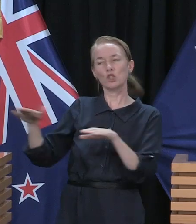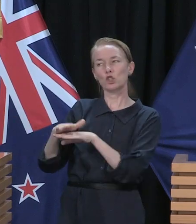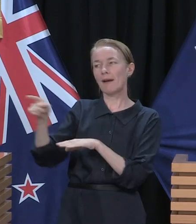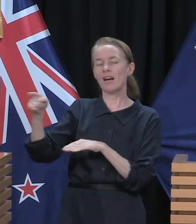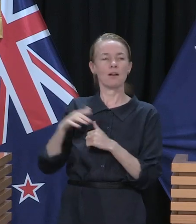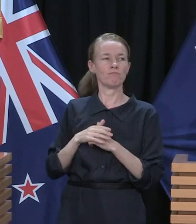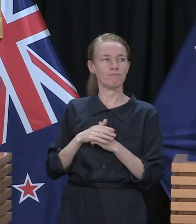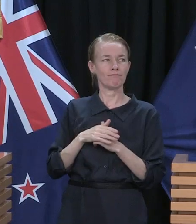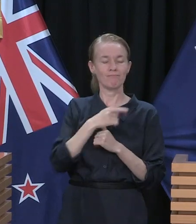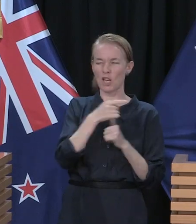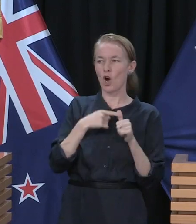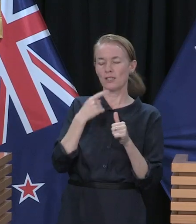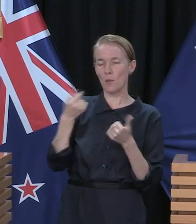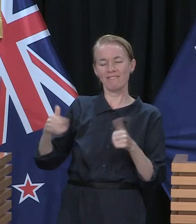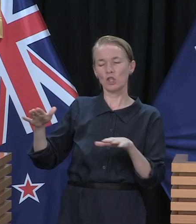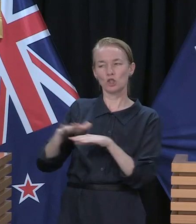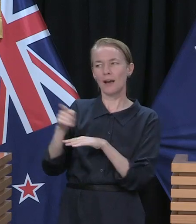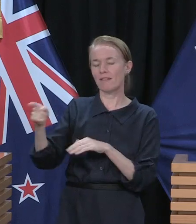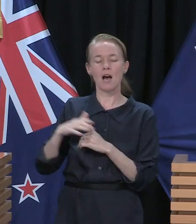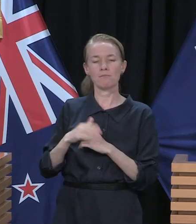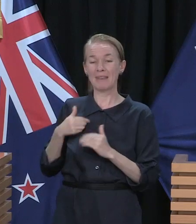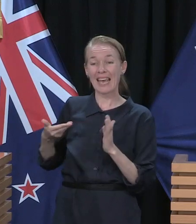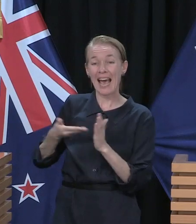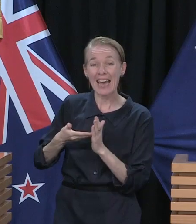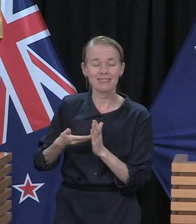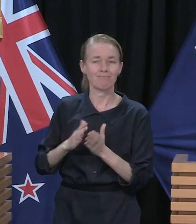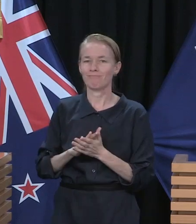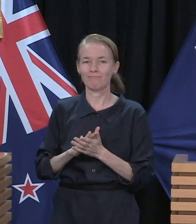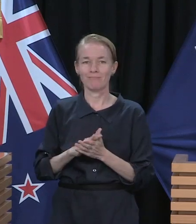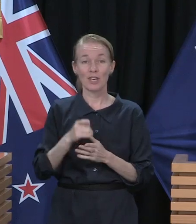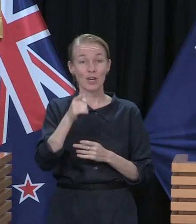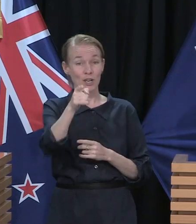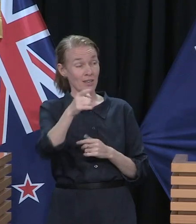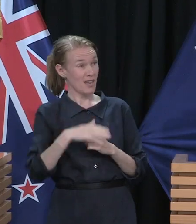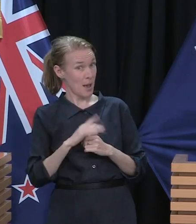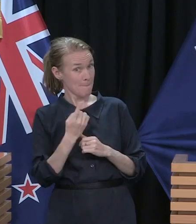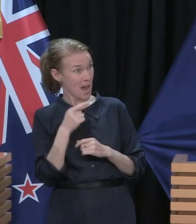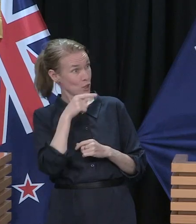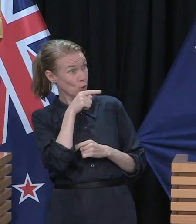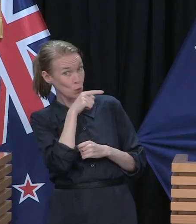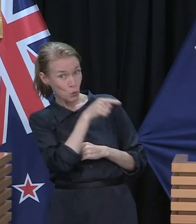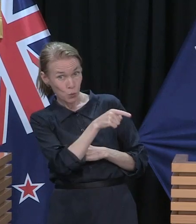the minister said. I think he's answered your question comprehensively. You must have a view on whether we need more